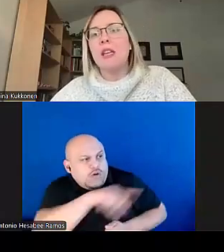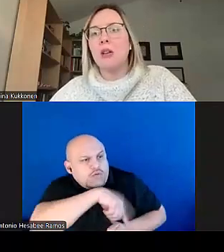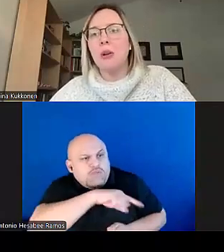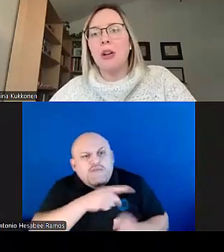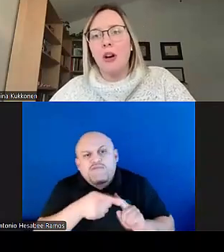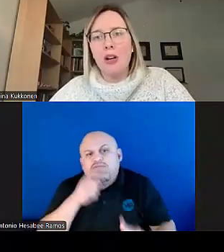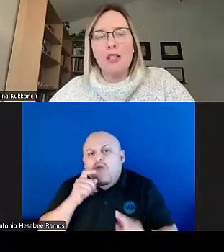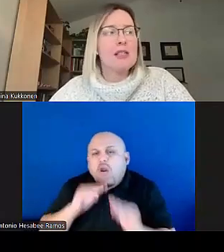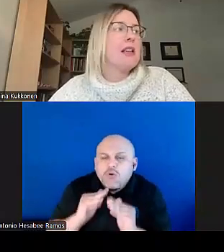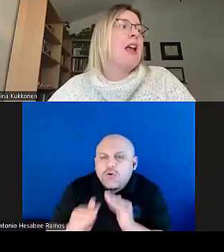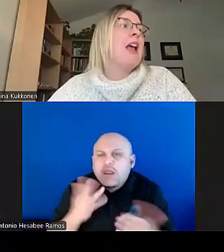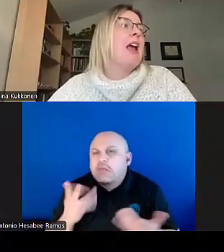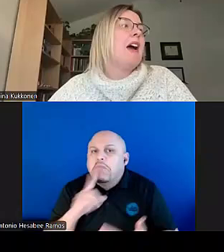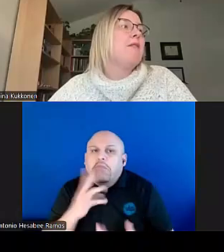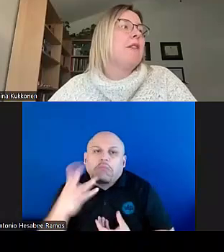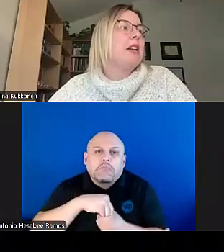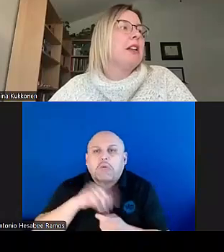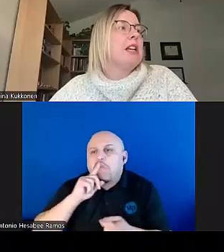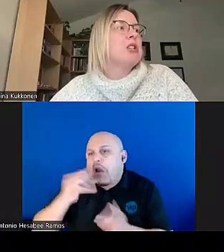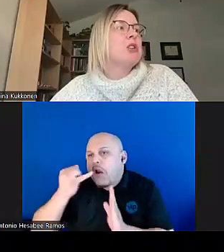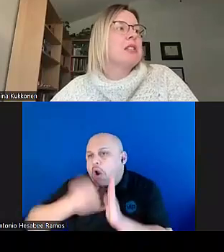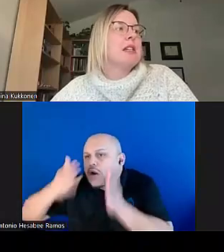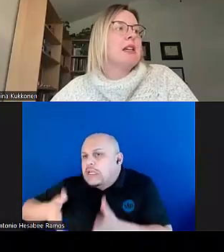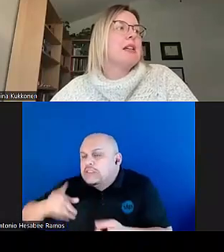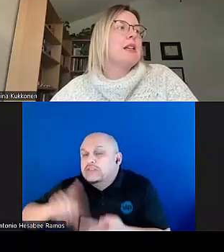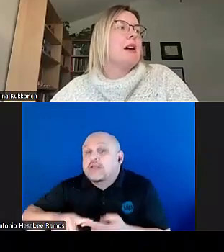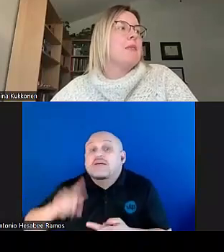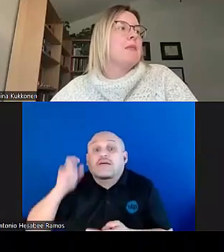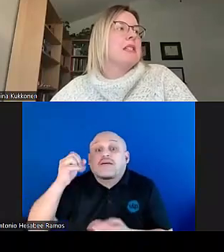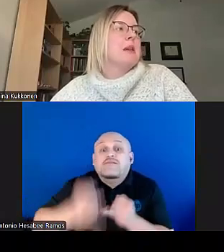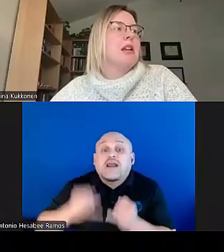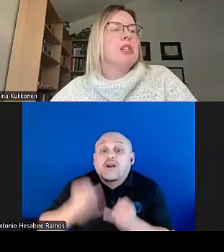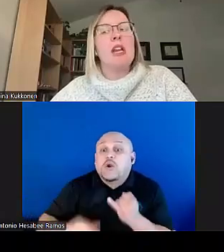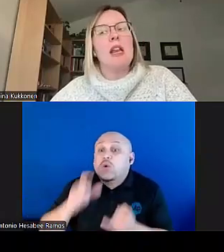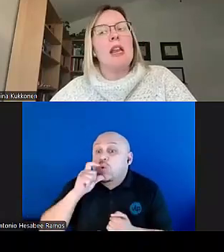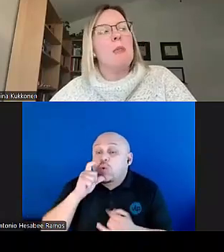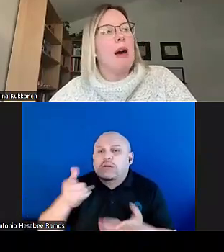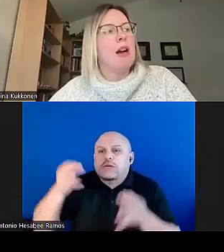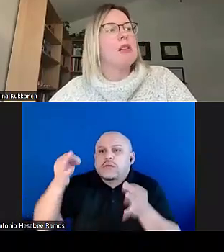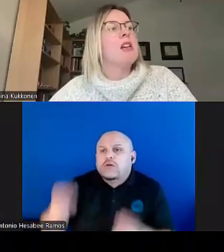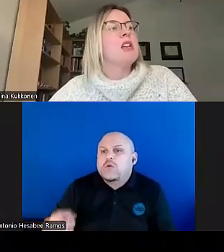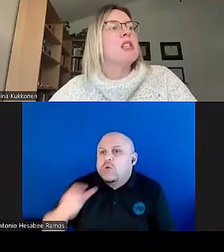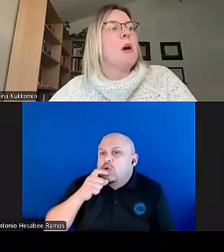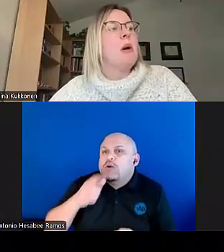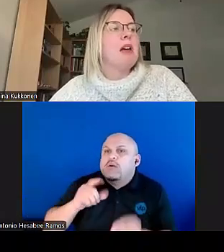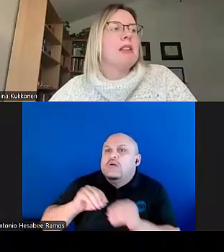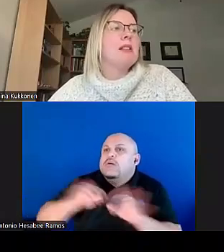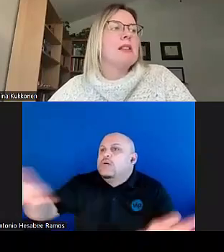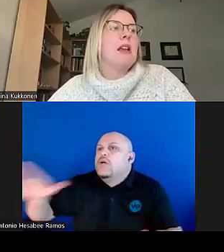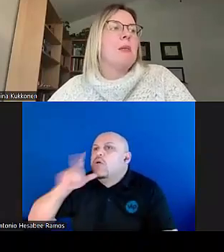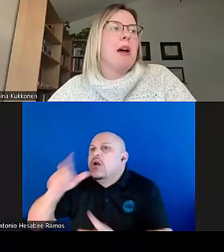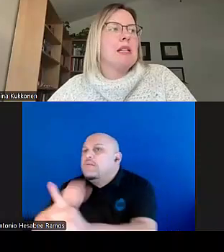including artists? And finally, tracing dissemination and impact. What methods and impact